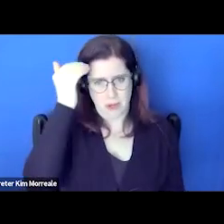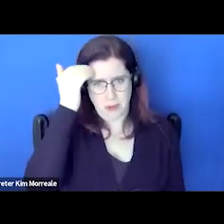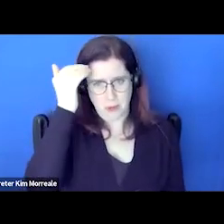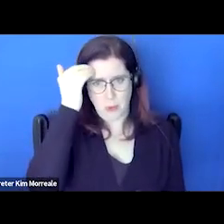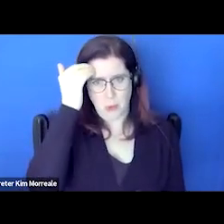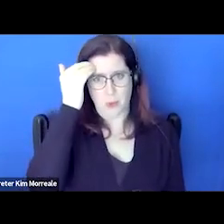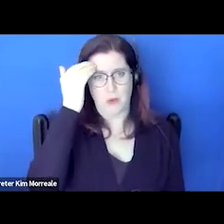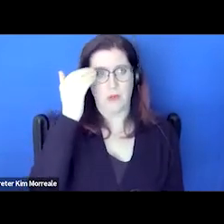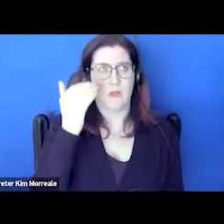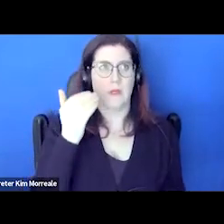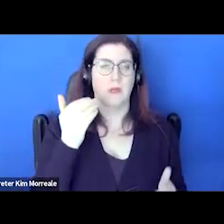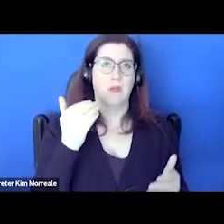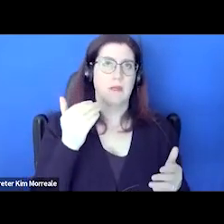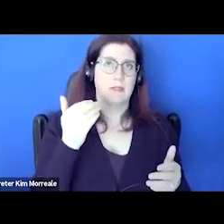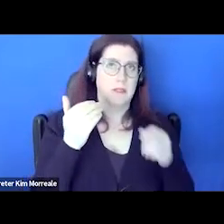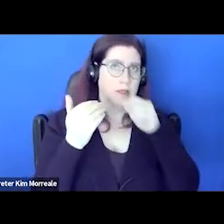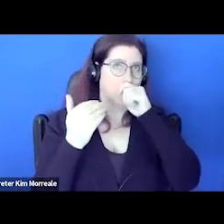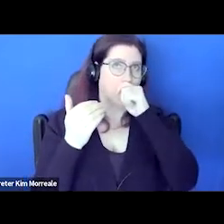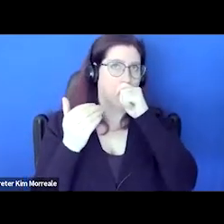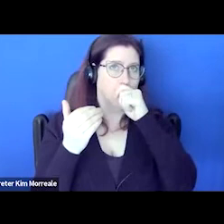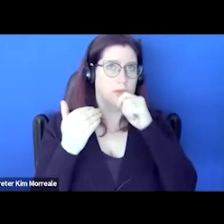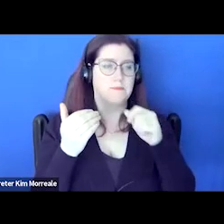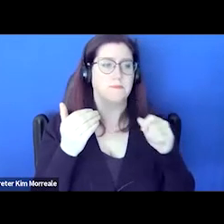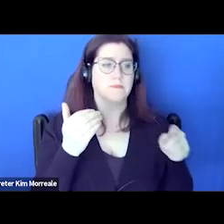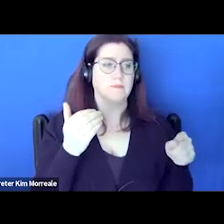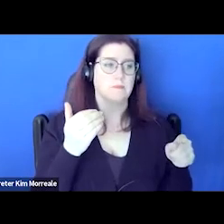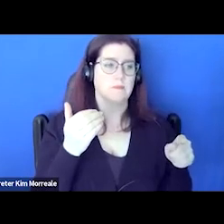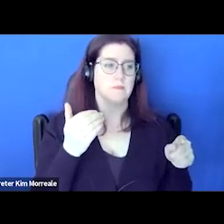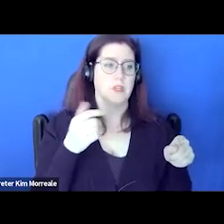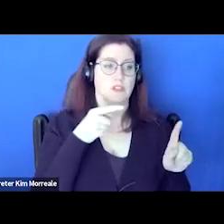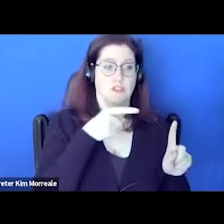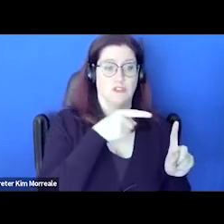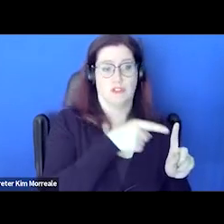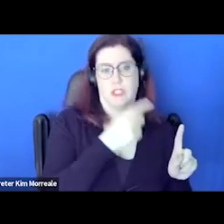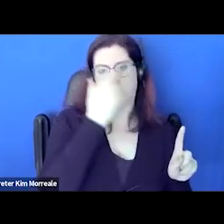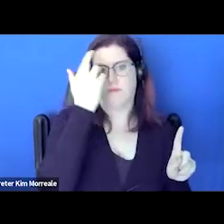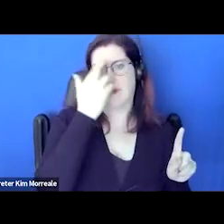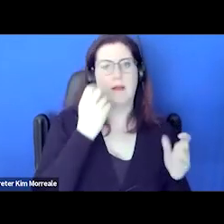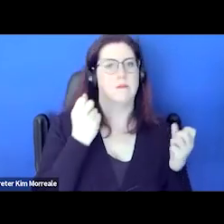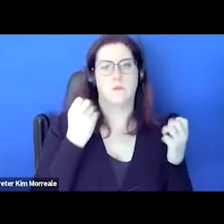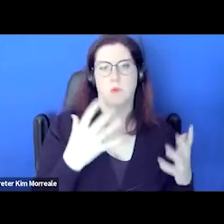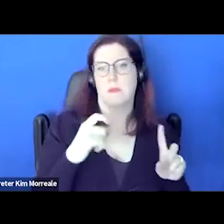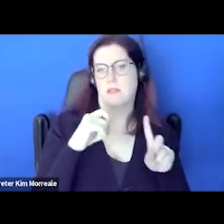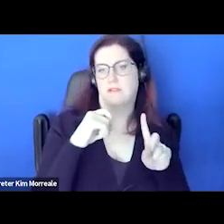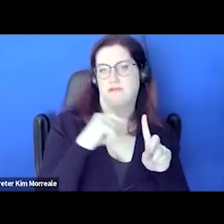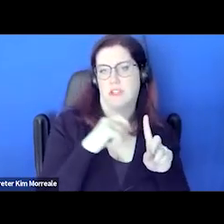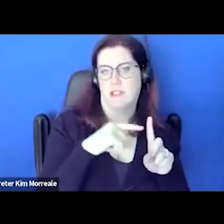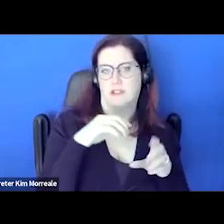there came a point where she realized that she could not, there were too many triggers in the Billings area for her.